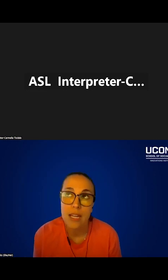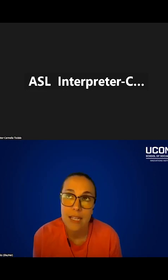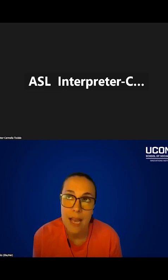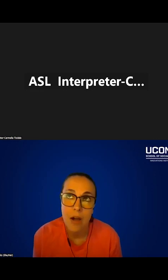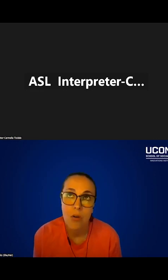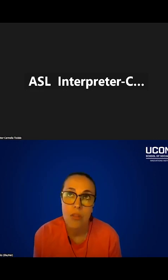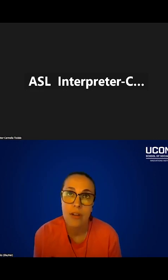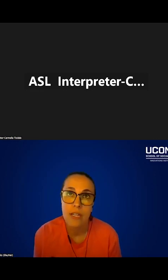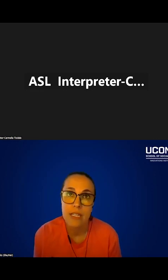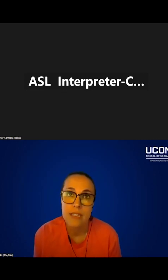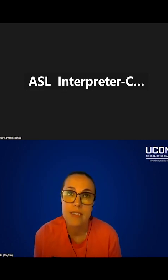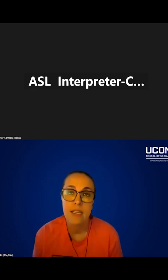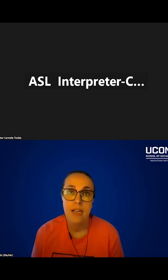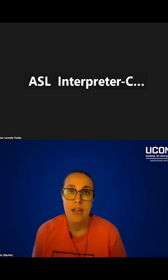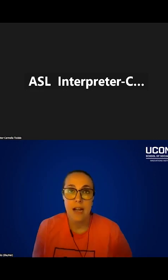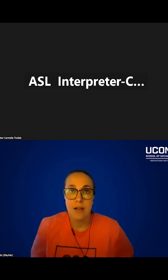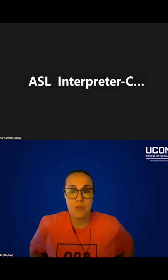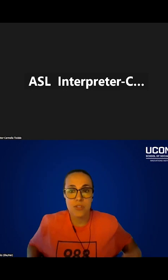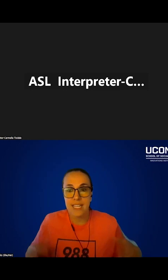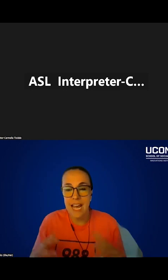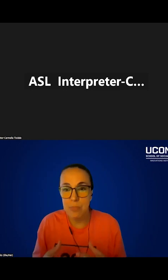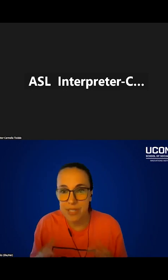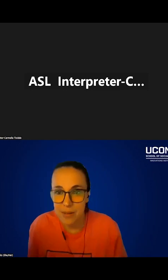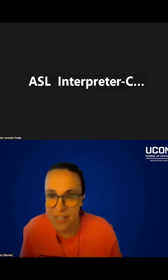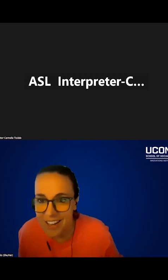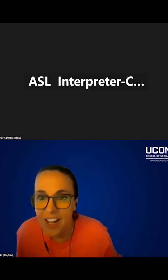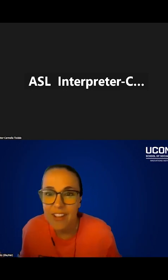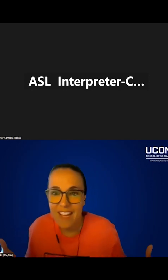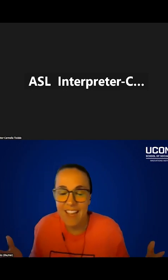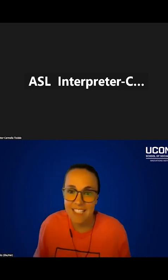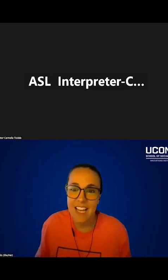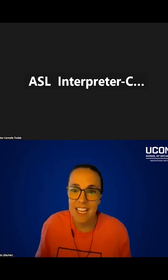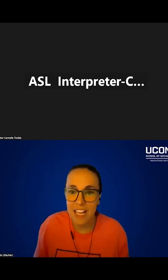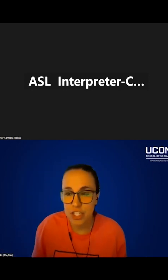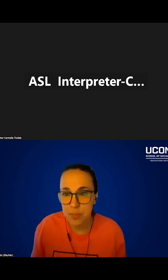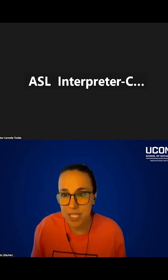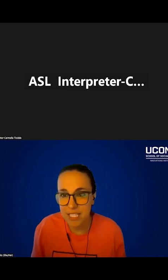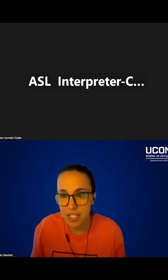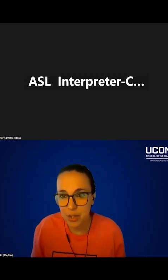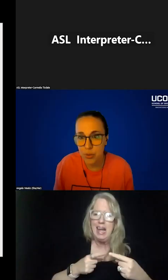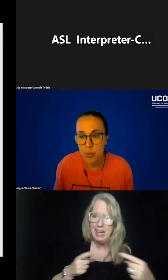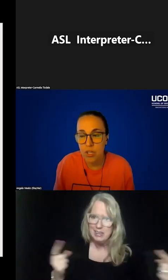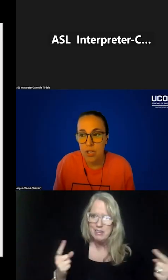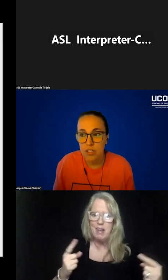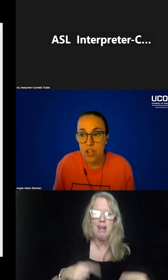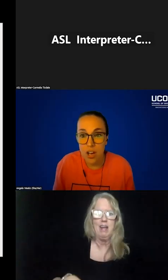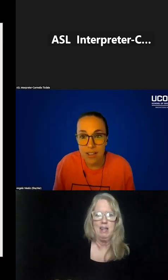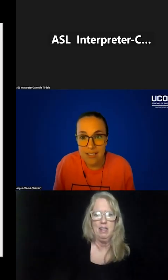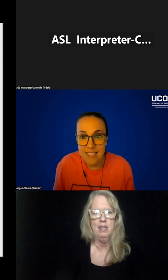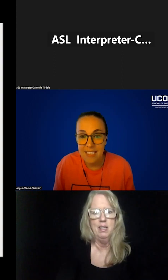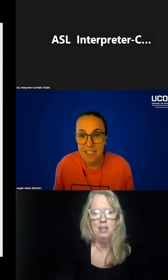RIGHT NOW THERE IS ALMOST AN EPIDEMIC OF ANTI-LGBTQ LAWS AND